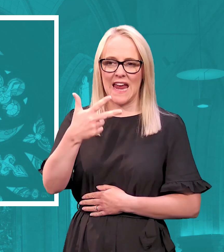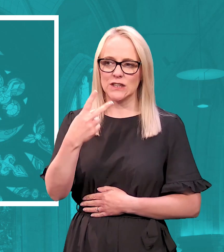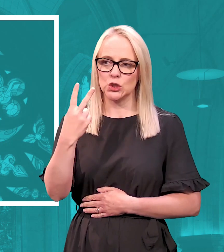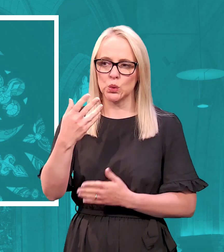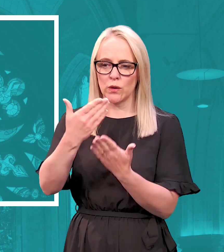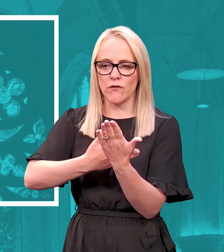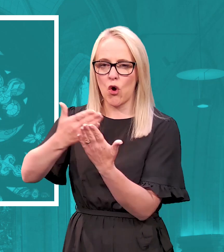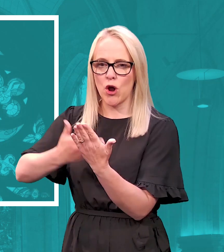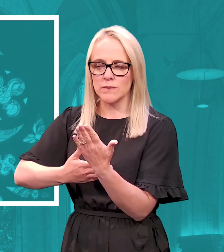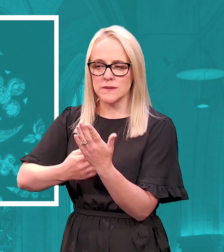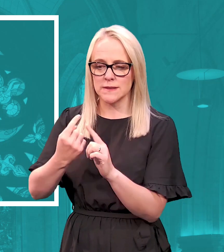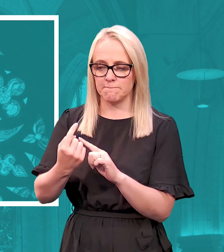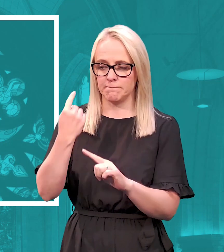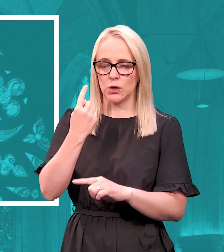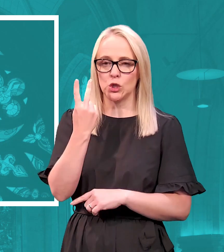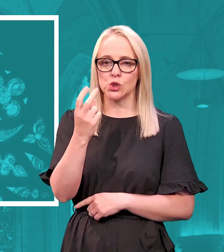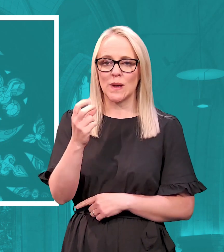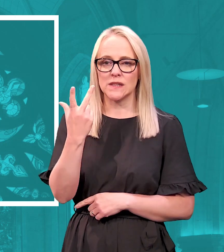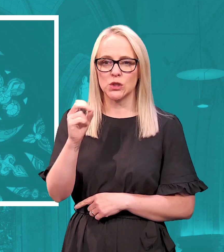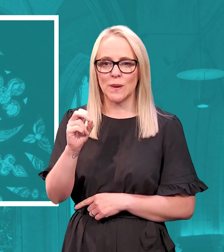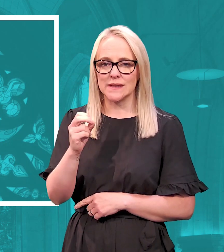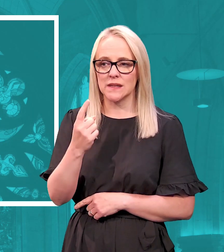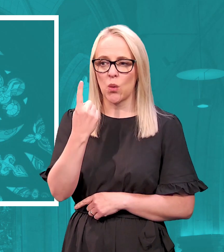In 2020, the number was 132.